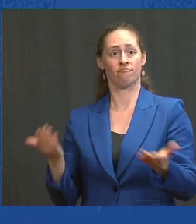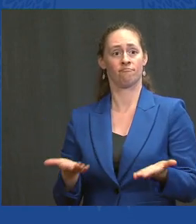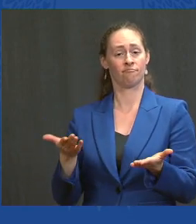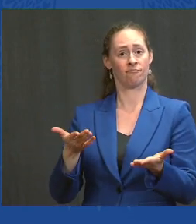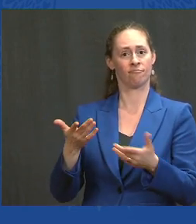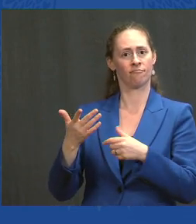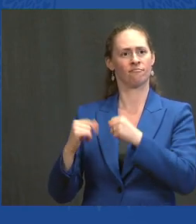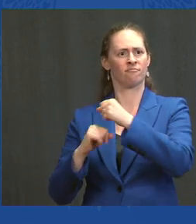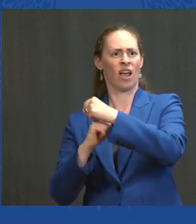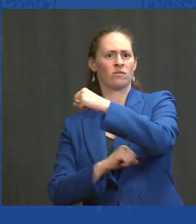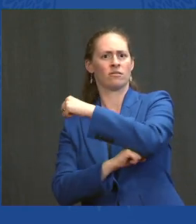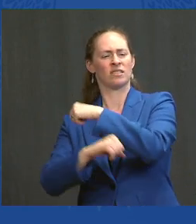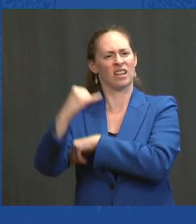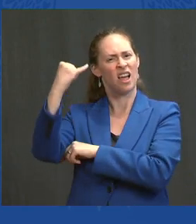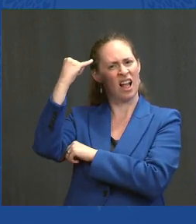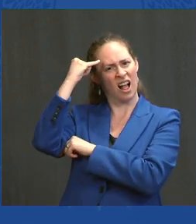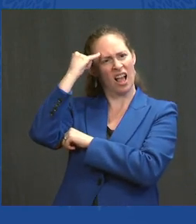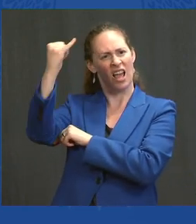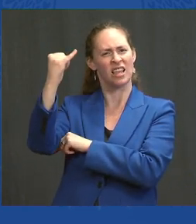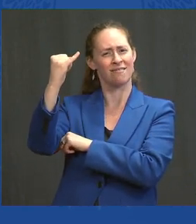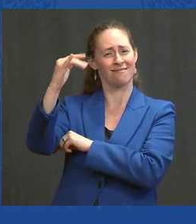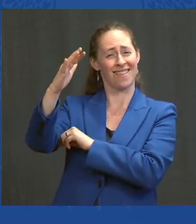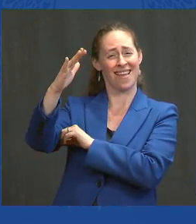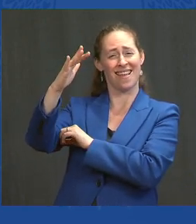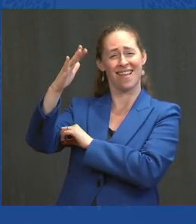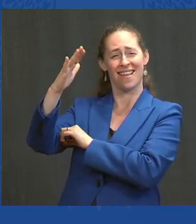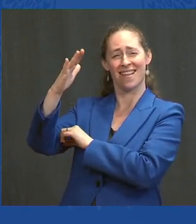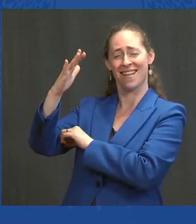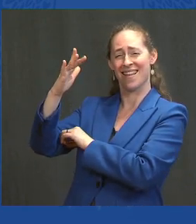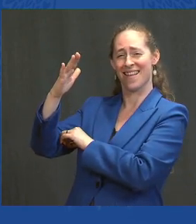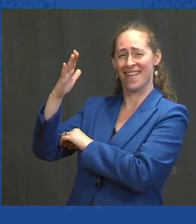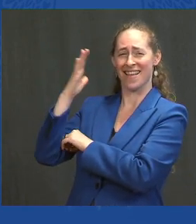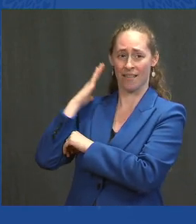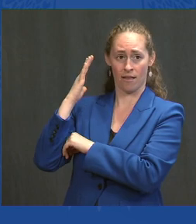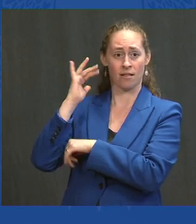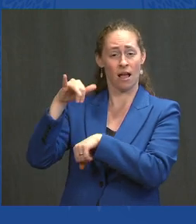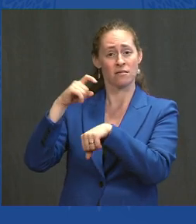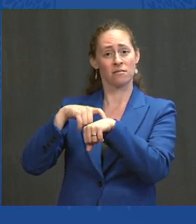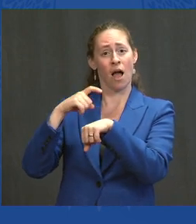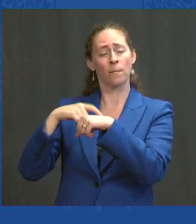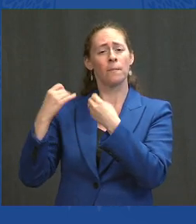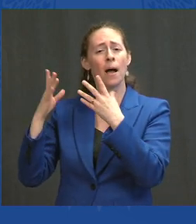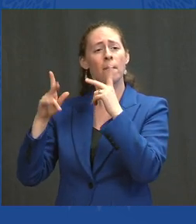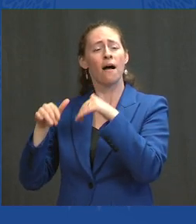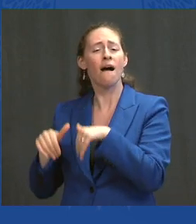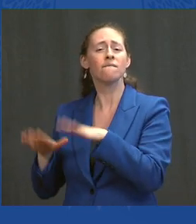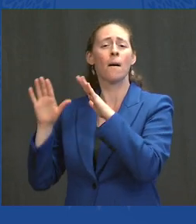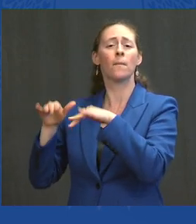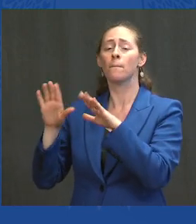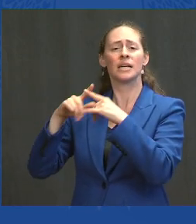by the contributions and sacrifices of so many people -- almost all of whom were immigrants.